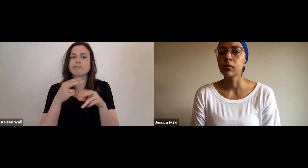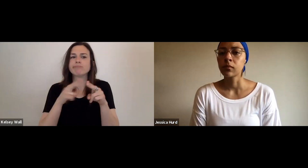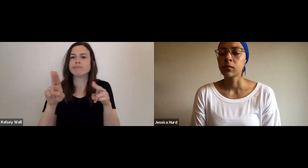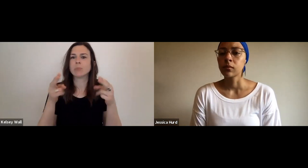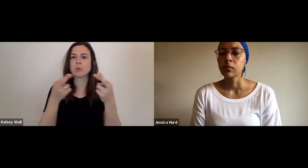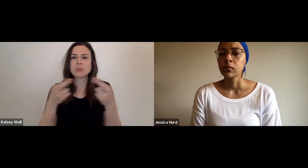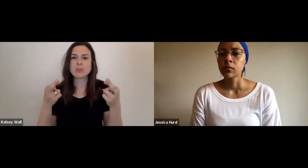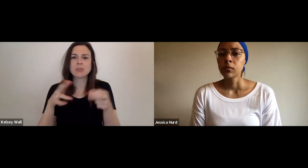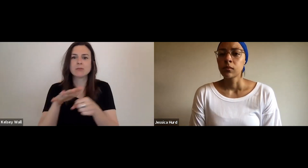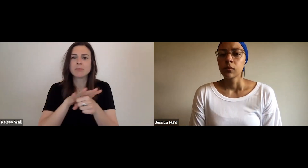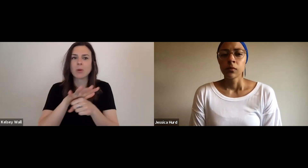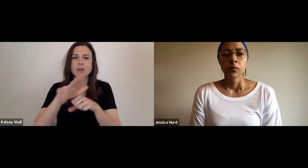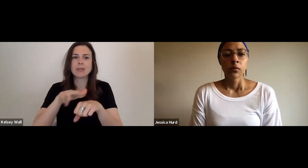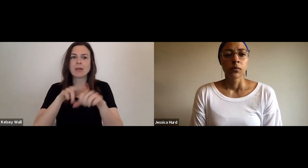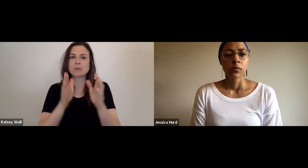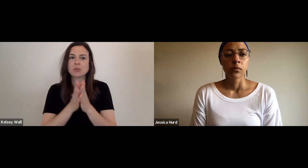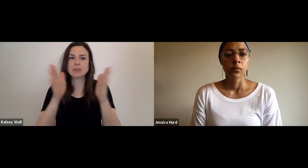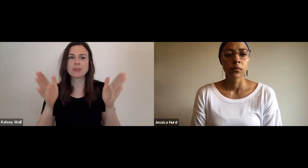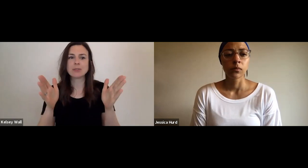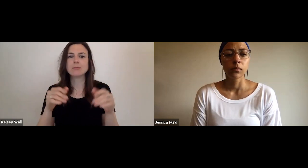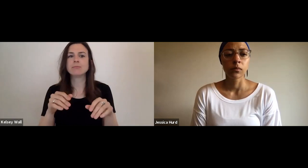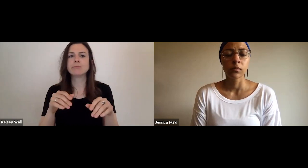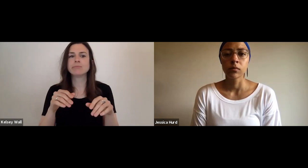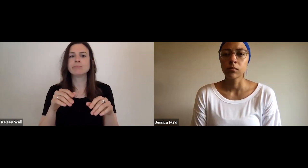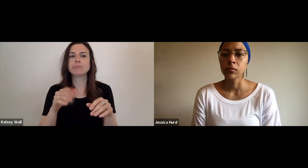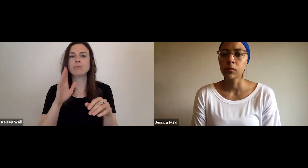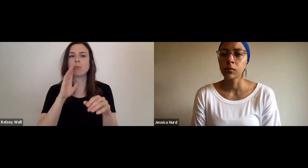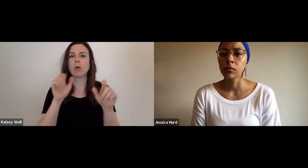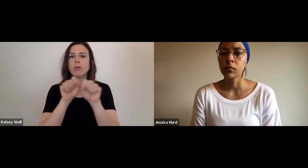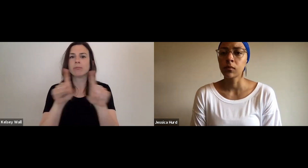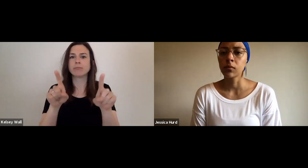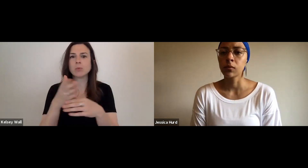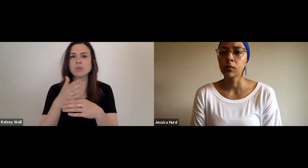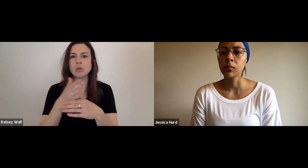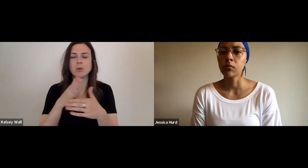Here are some local and national resources that we wanted to provide.